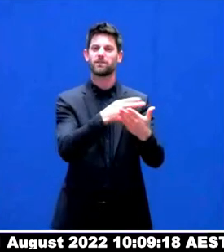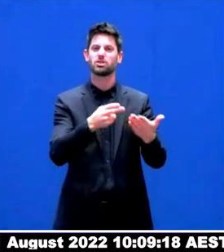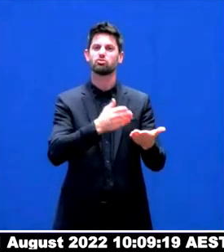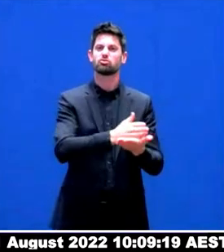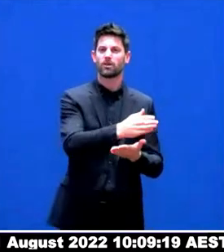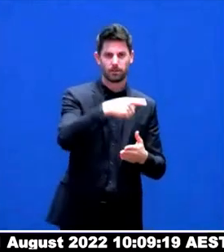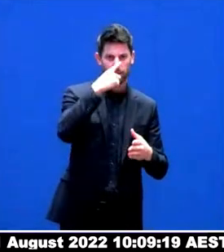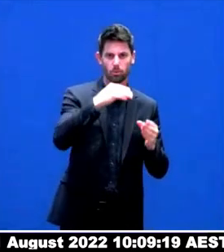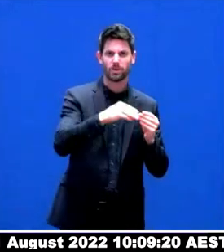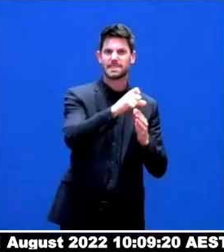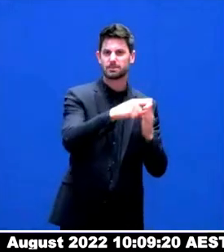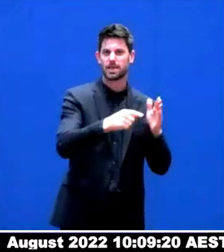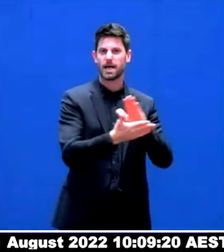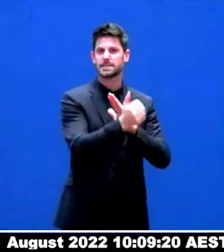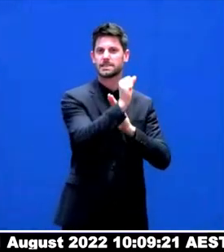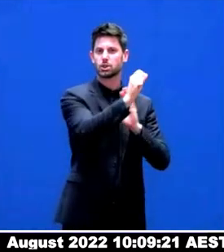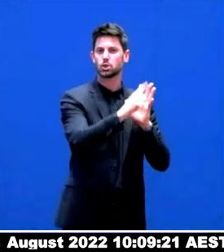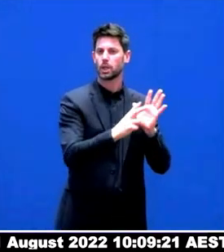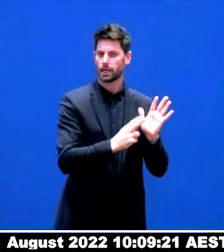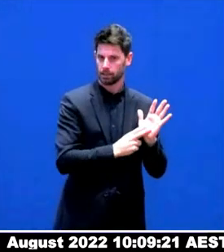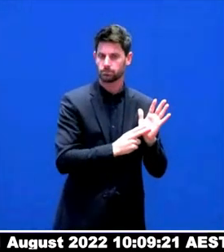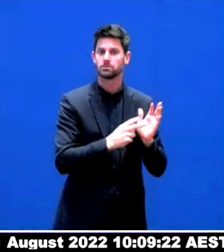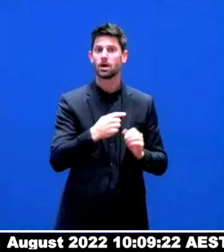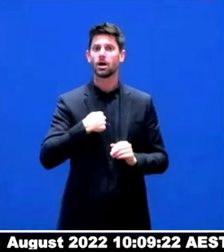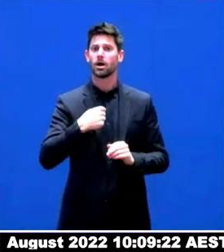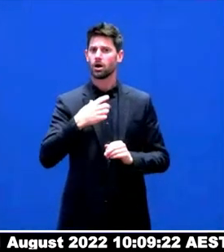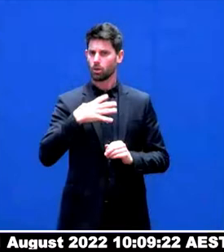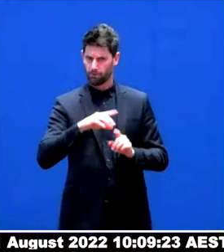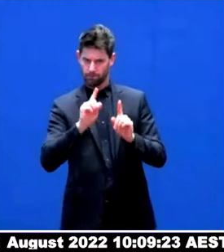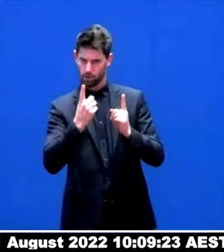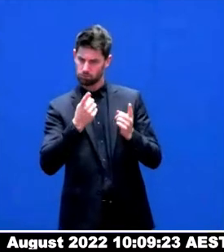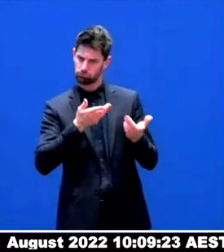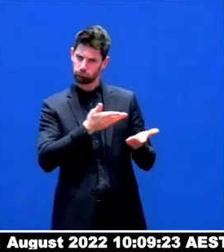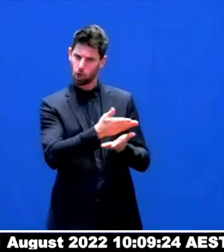work and the policy development concerning homelessness and housing for the